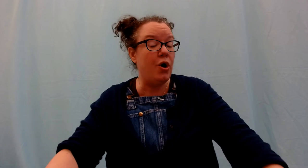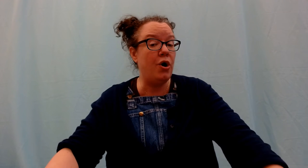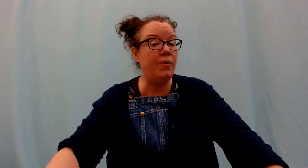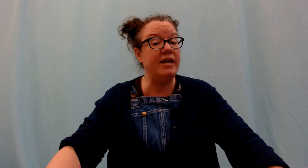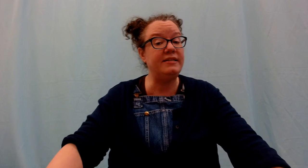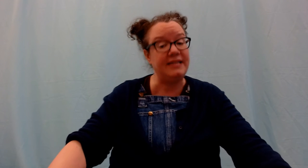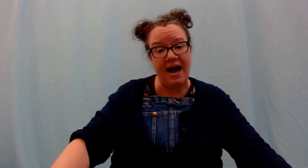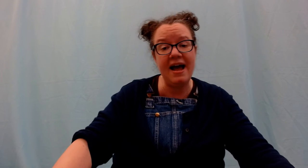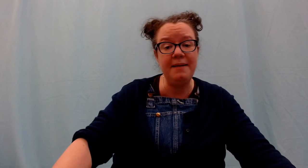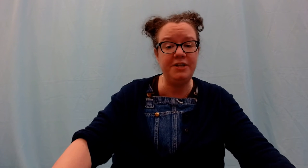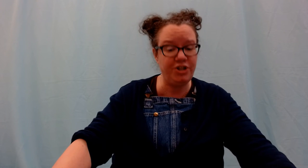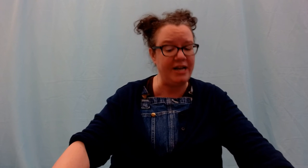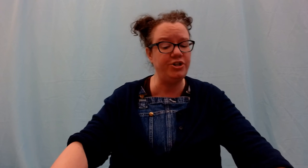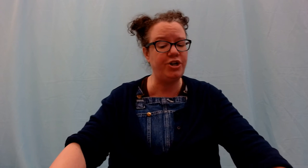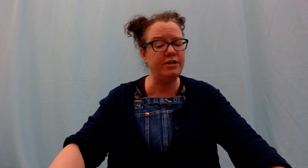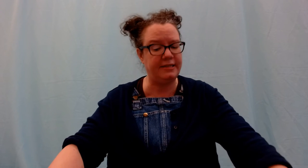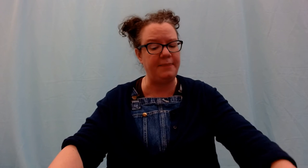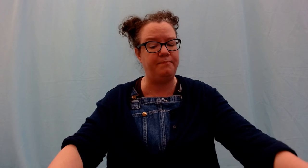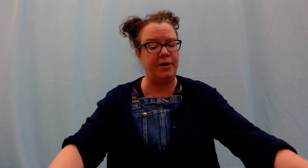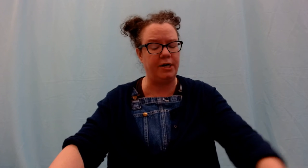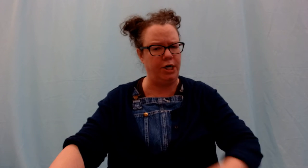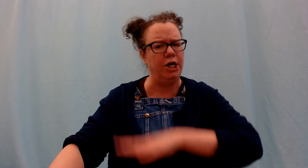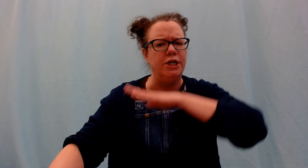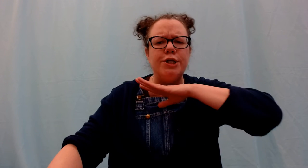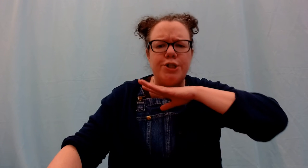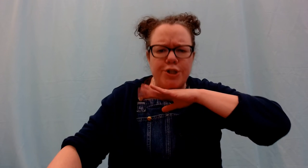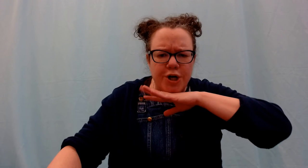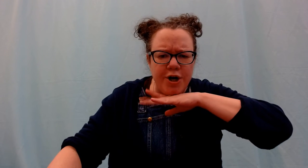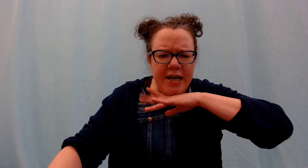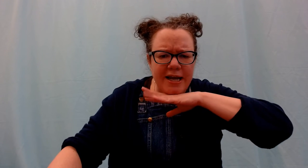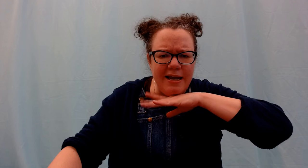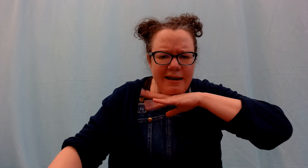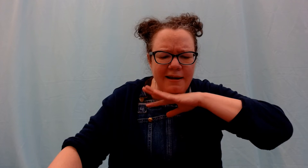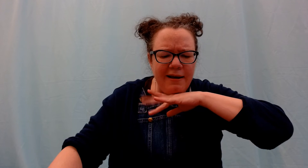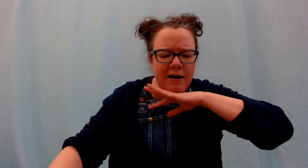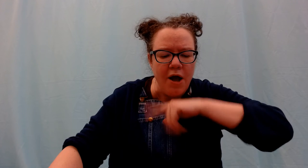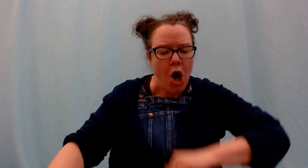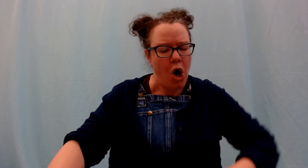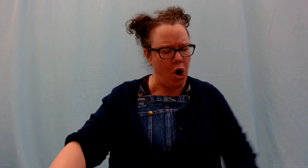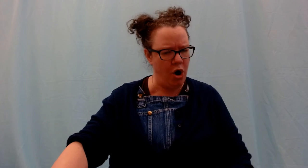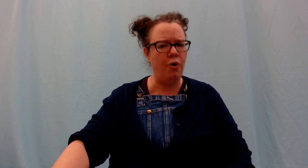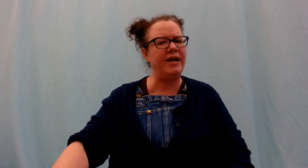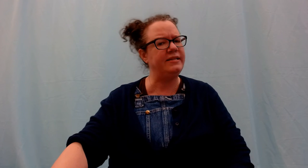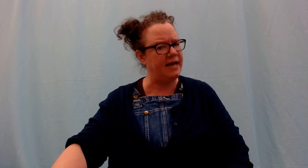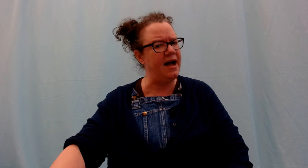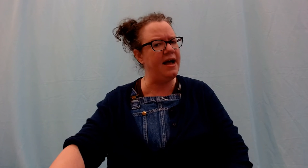#Oh it's time to change your diaper cause it's dirty! Oh it's time#